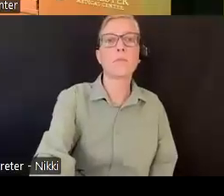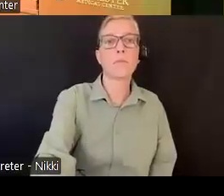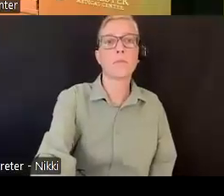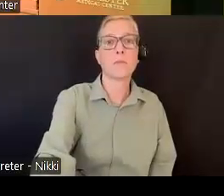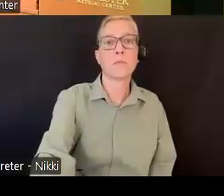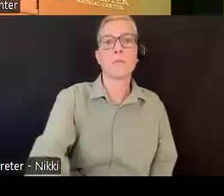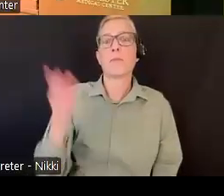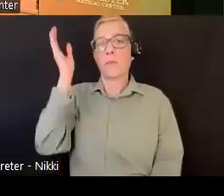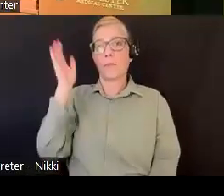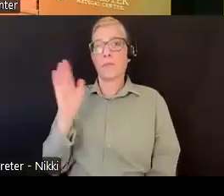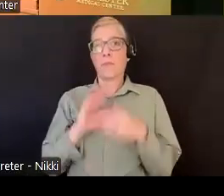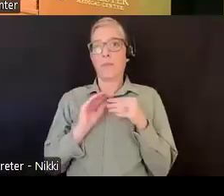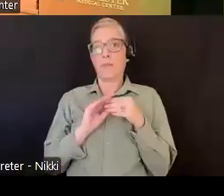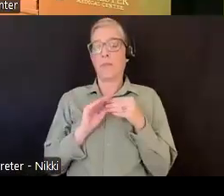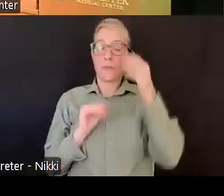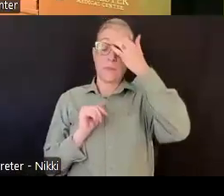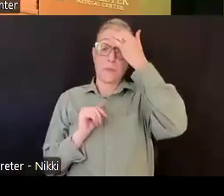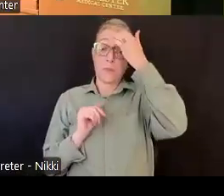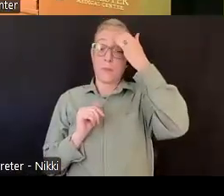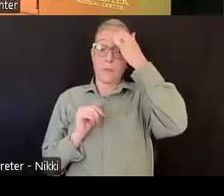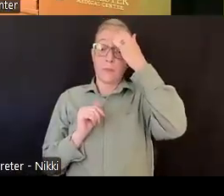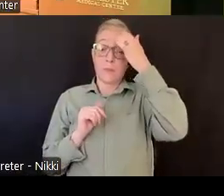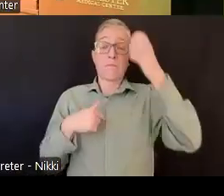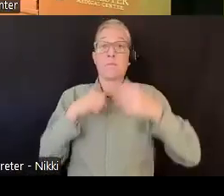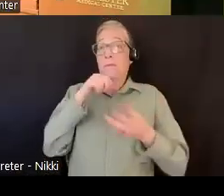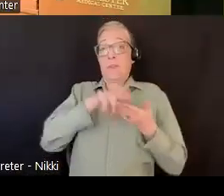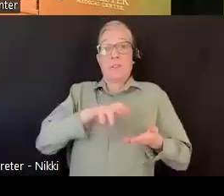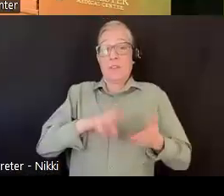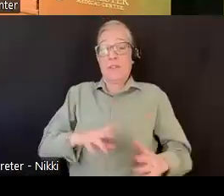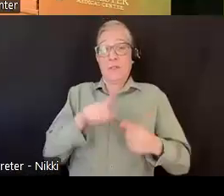it is all consuming and it's like people say we've had different organizations down so Robert Wood